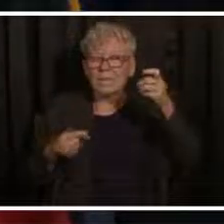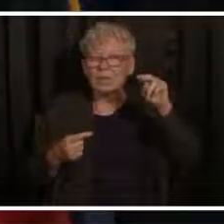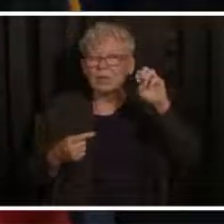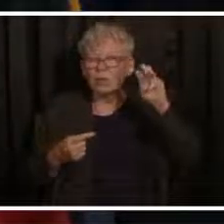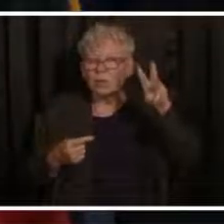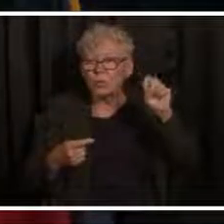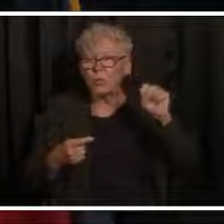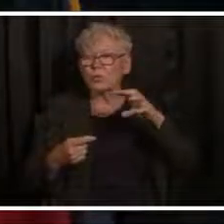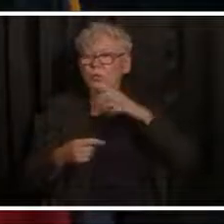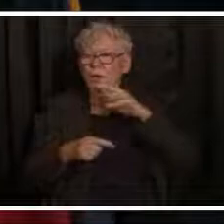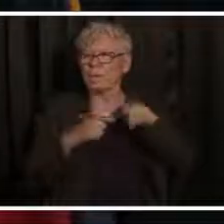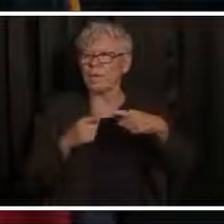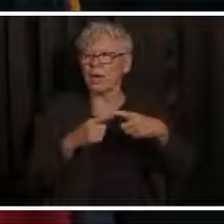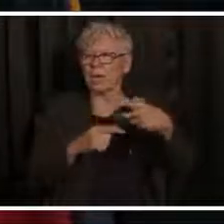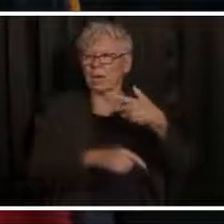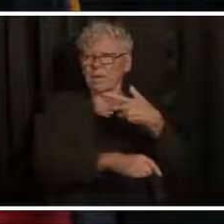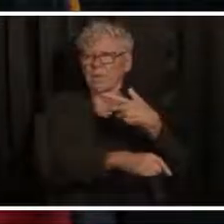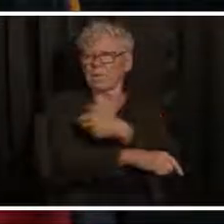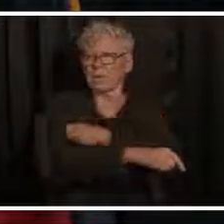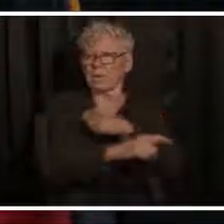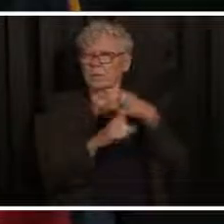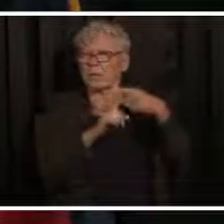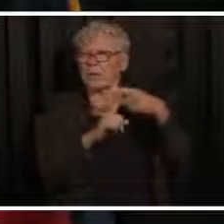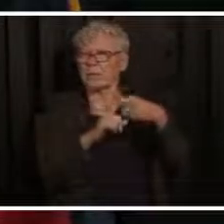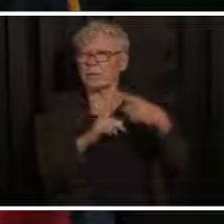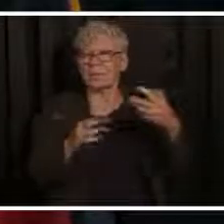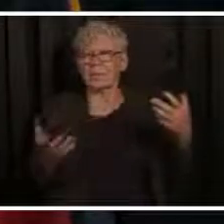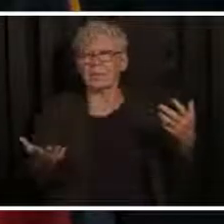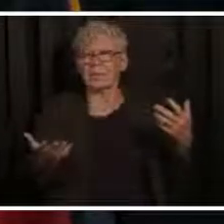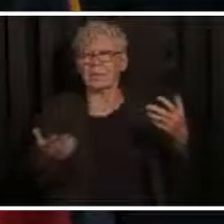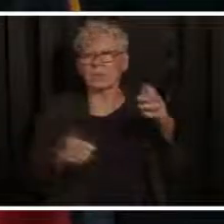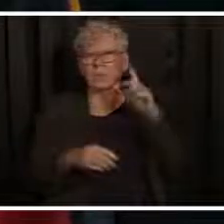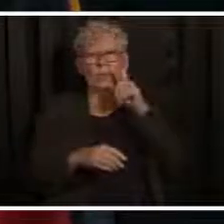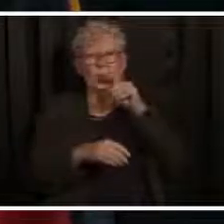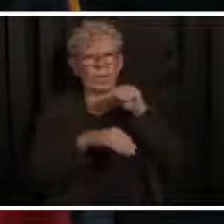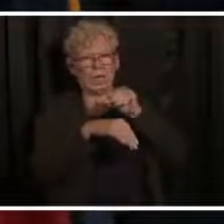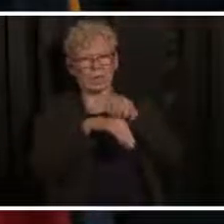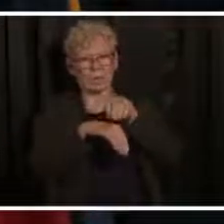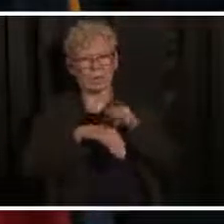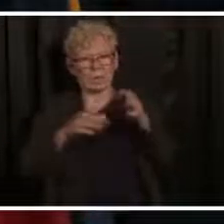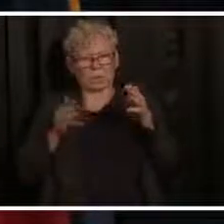in a way we haven't heard before. Could that make a difference? Yeah, I think that's great. Um I I've I've uh